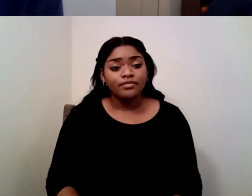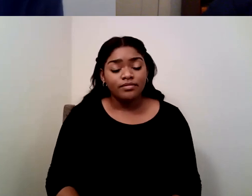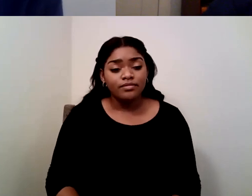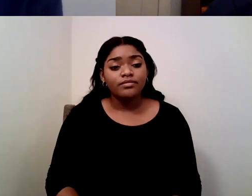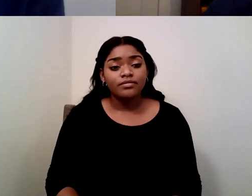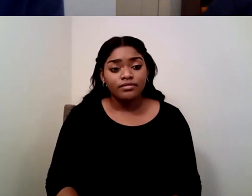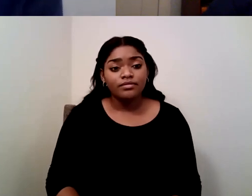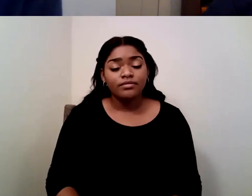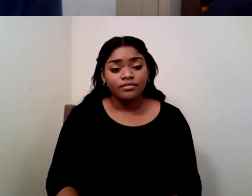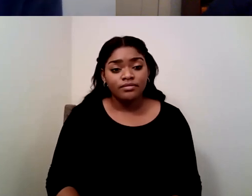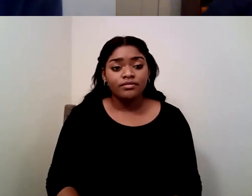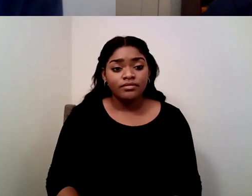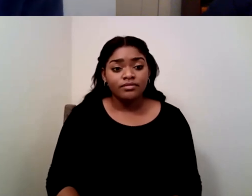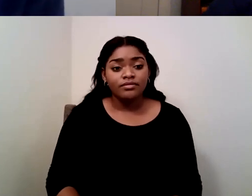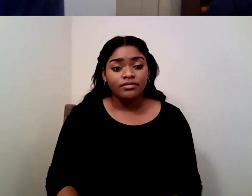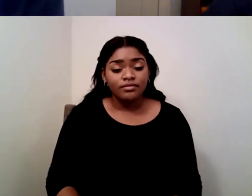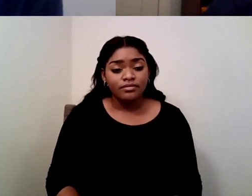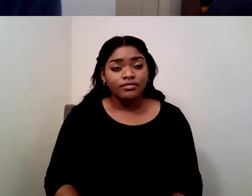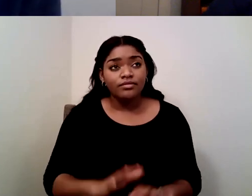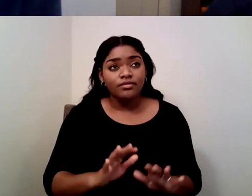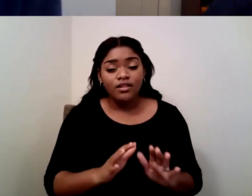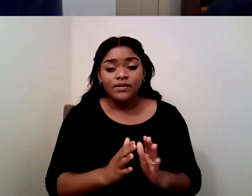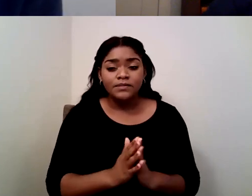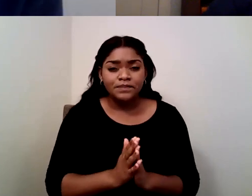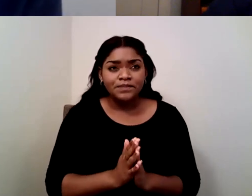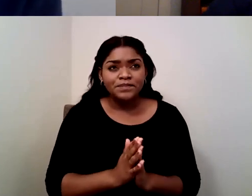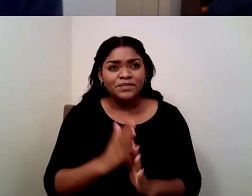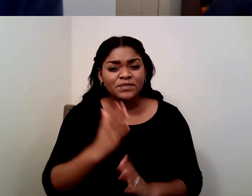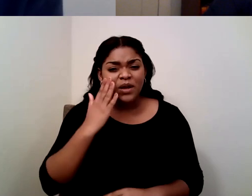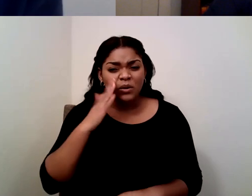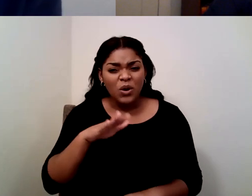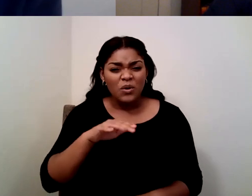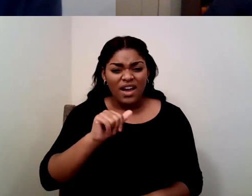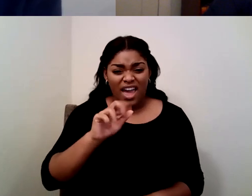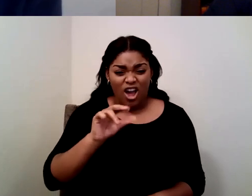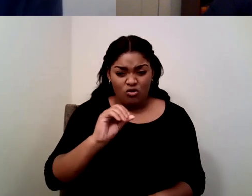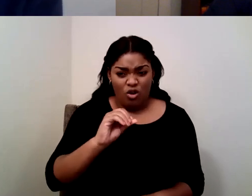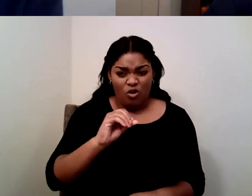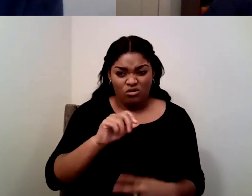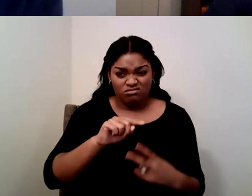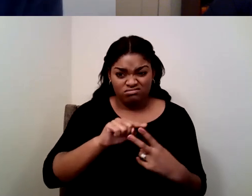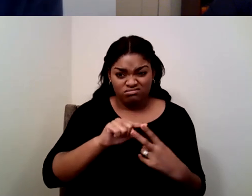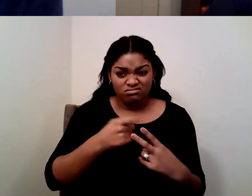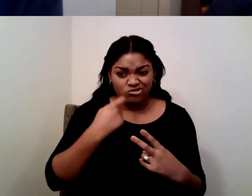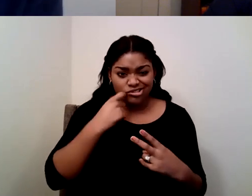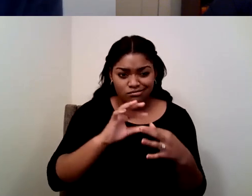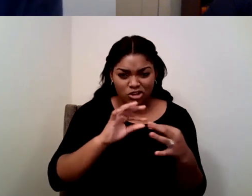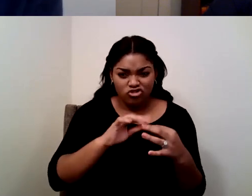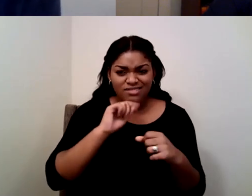One of the things -- and I don't know if those two agros that you shared imply -- I don't